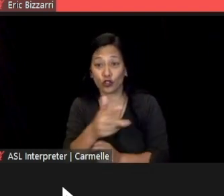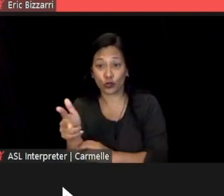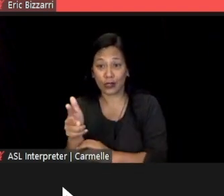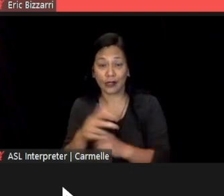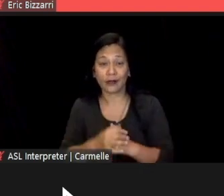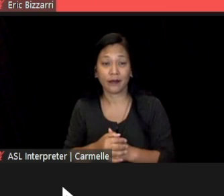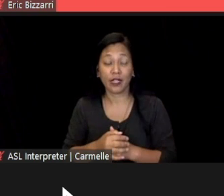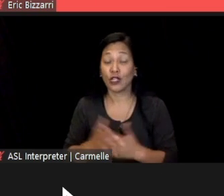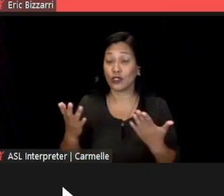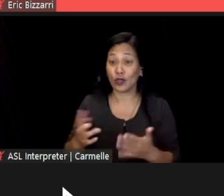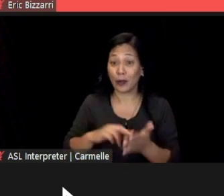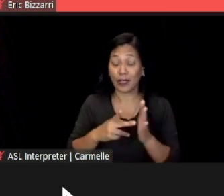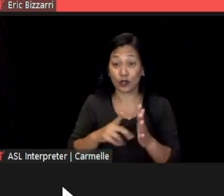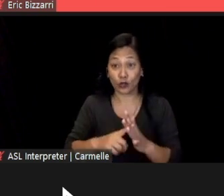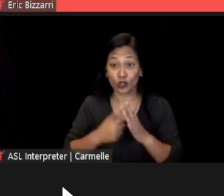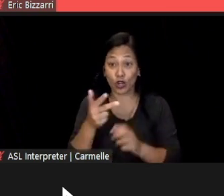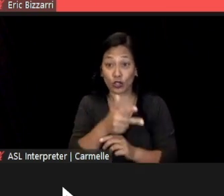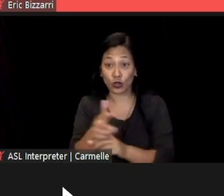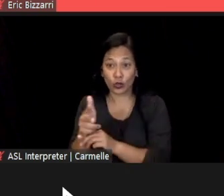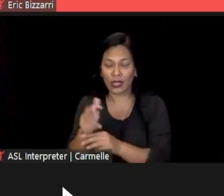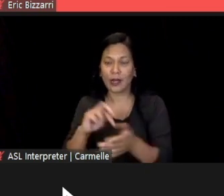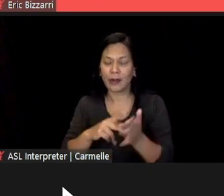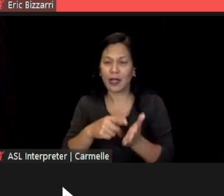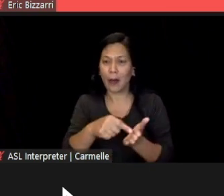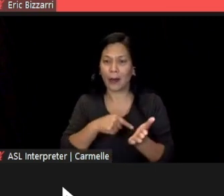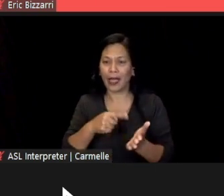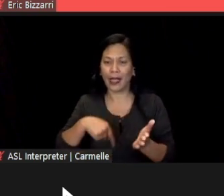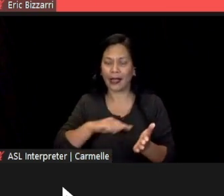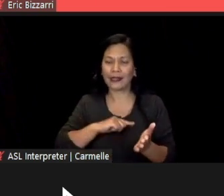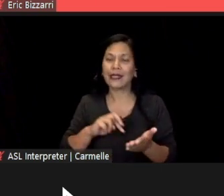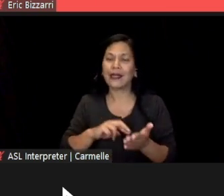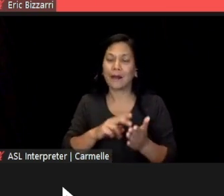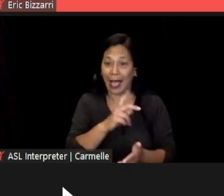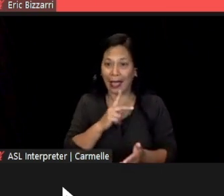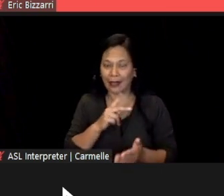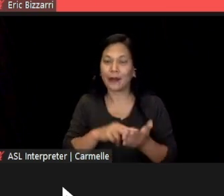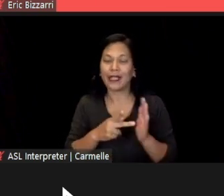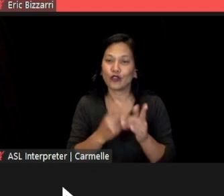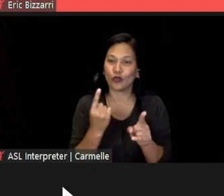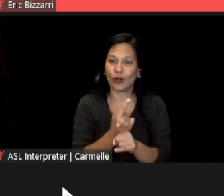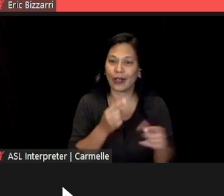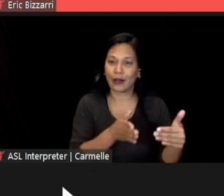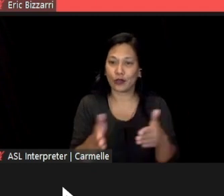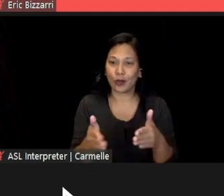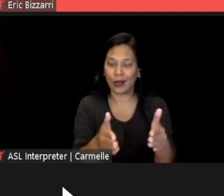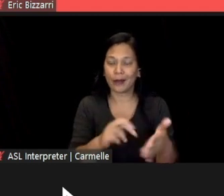Like once you go to camera it's repayable, that means you're you're on the right track. You're moving into production.